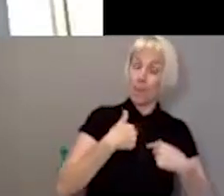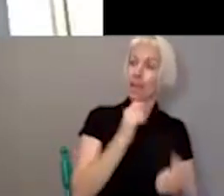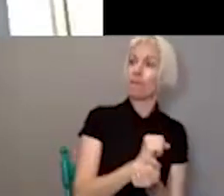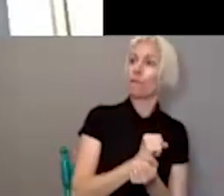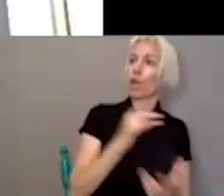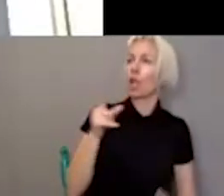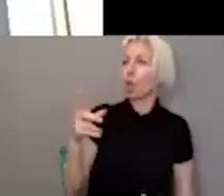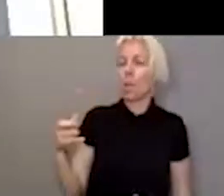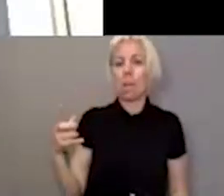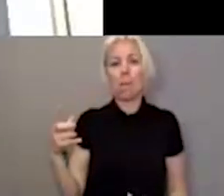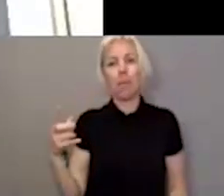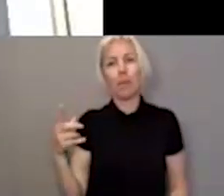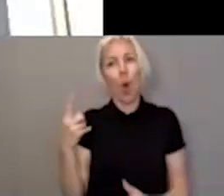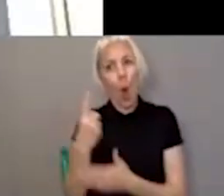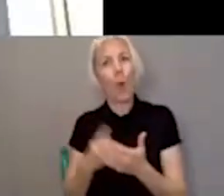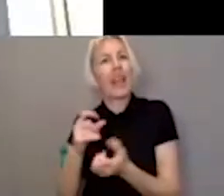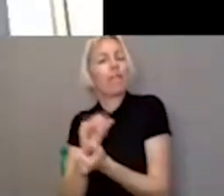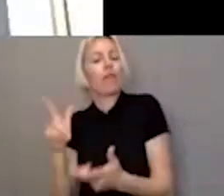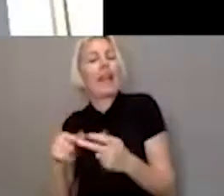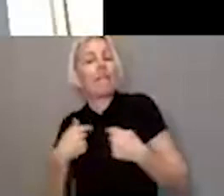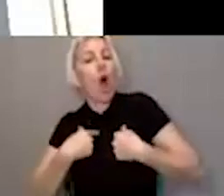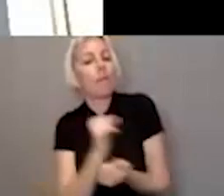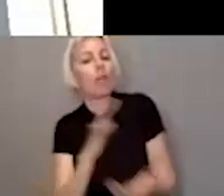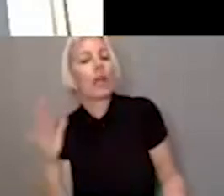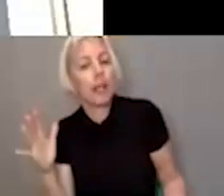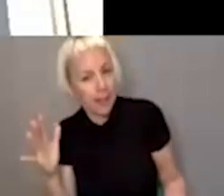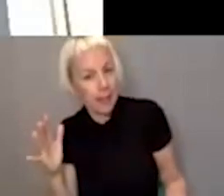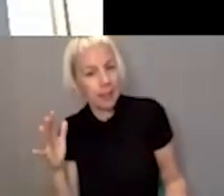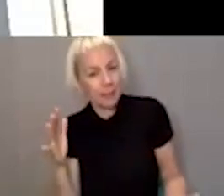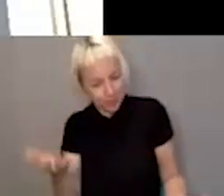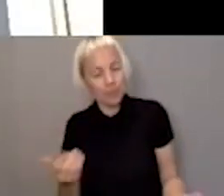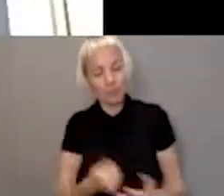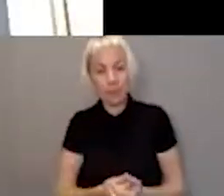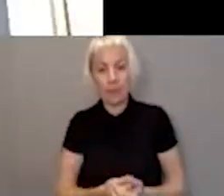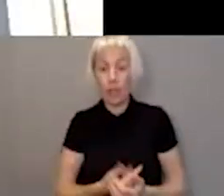look at how we have that change, but respectful conversations, followed by action is the thing